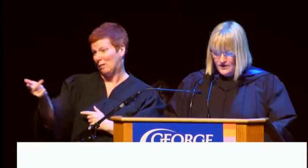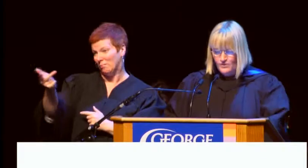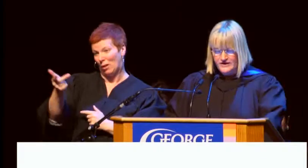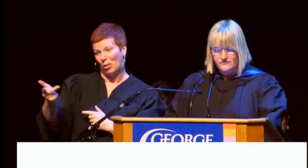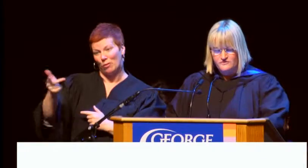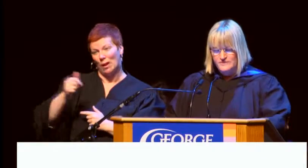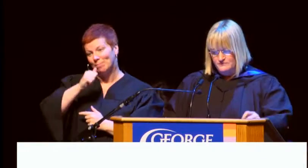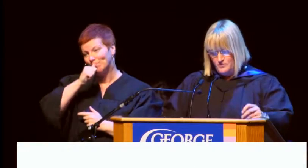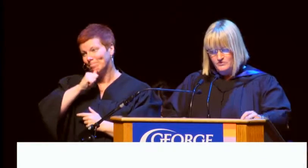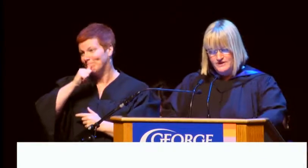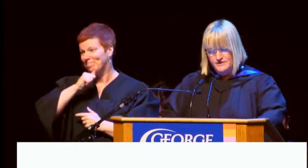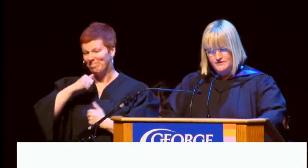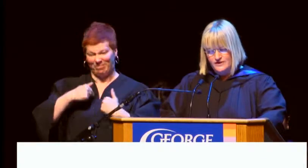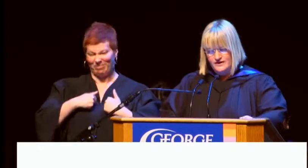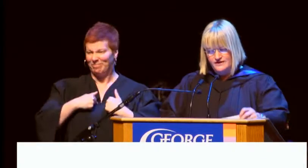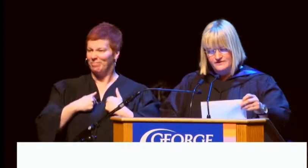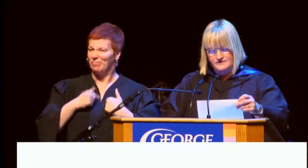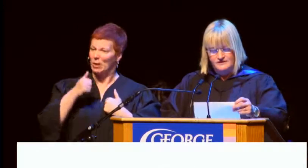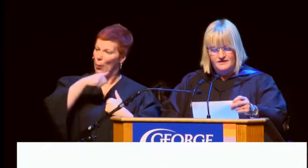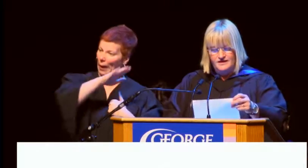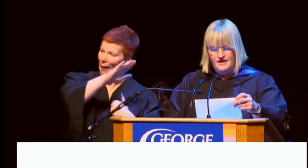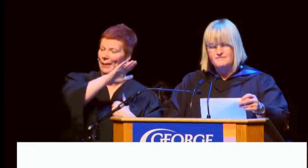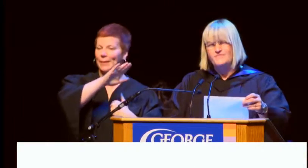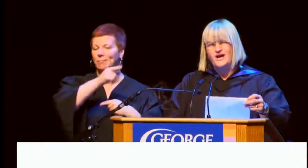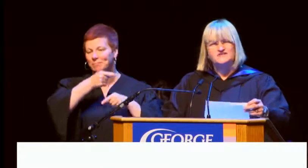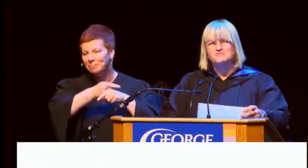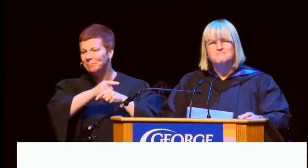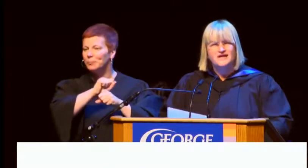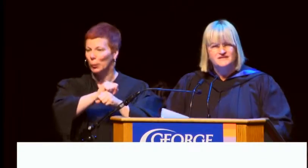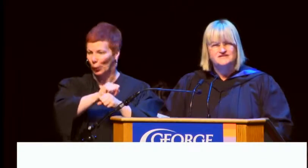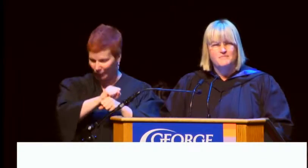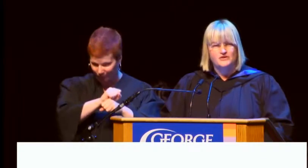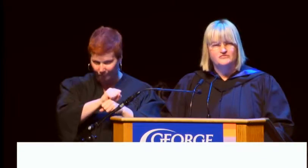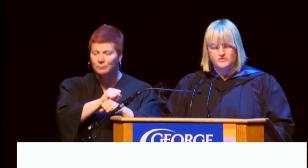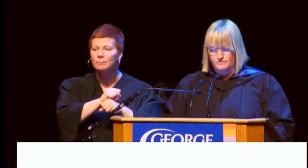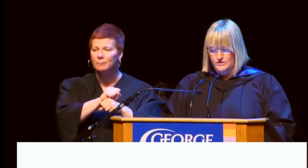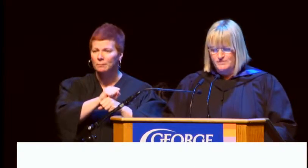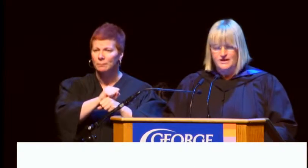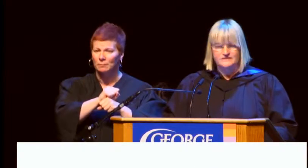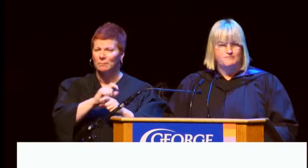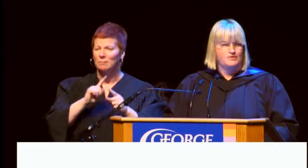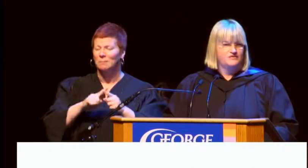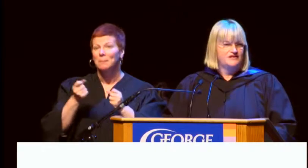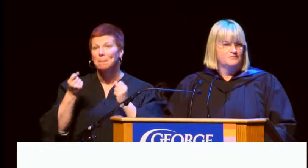WITHOUT ME BUT WHO KNOW I LOVE WHAT I DO AND TOLERATE MY NEVER ENDING PILES OF COOKBOOKS.